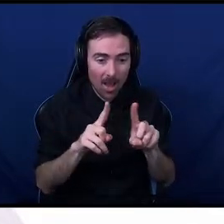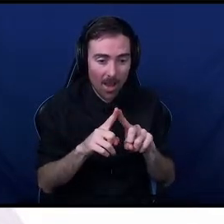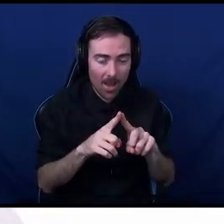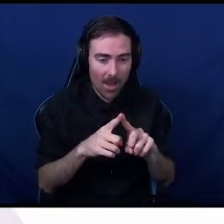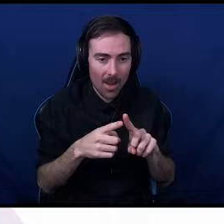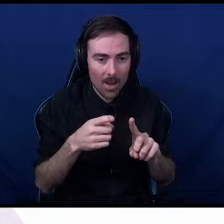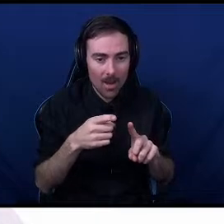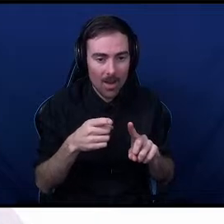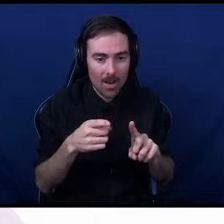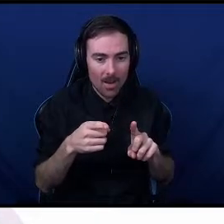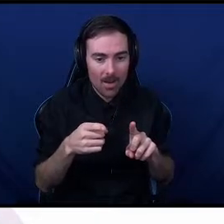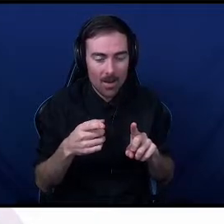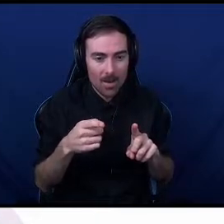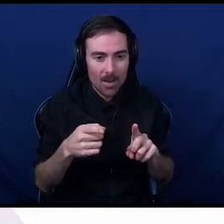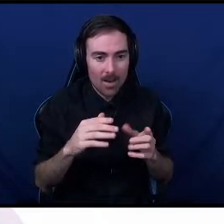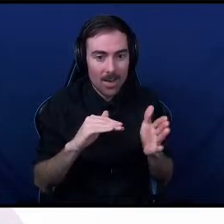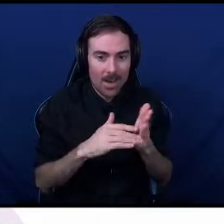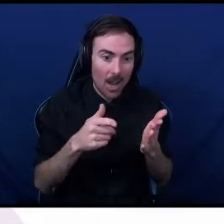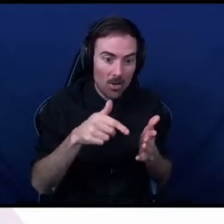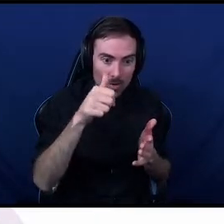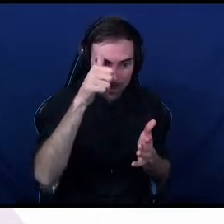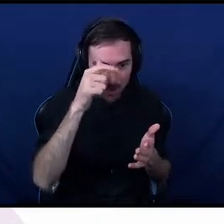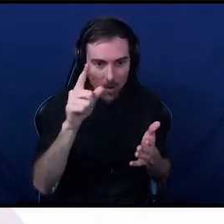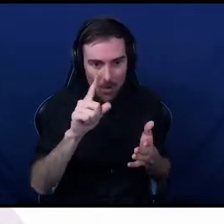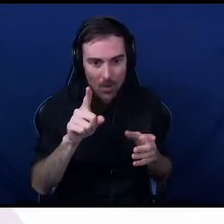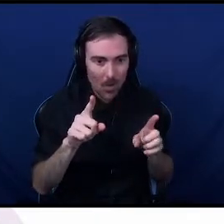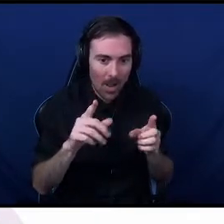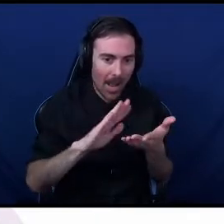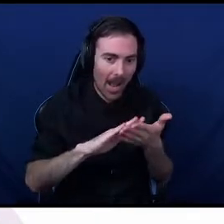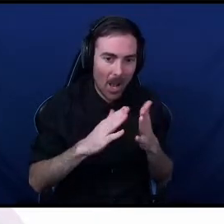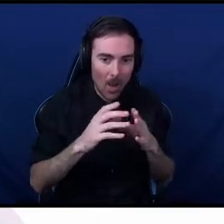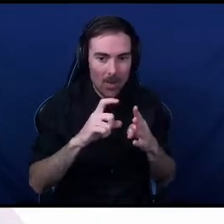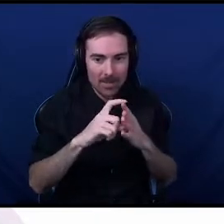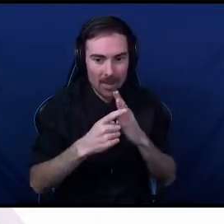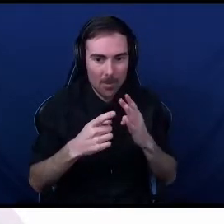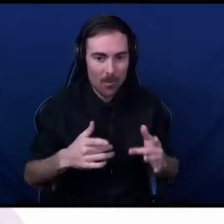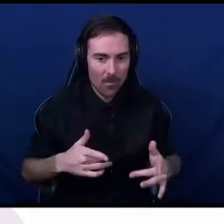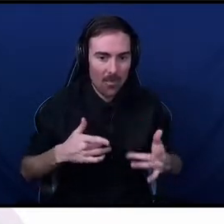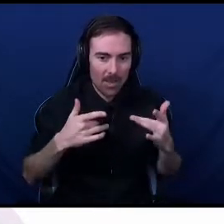now you know what it's like to be disabled to some degree, but we shouldn't have even had to do that, right, we shouldn't have,